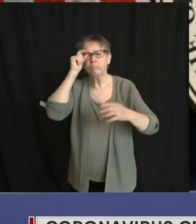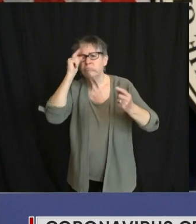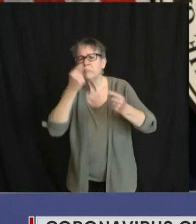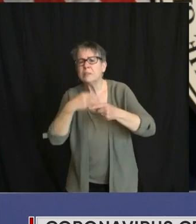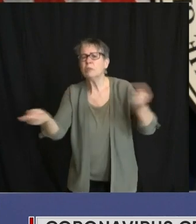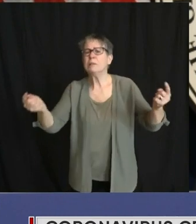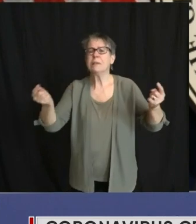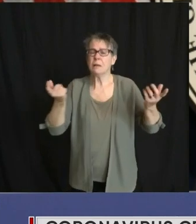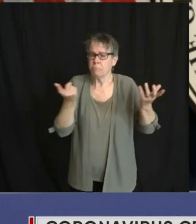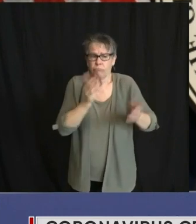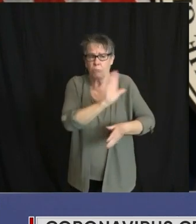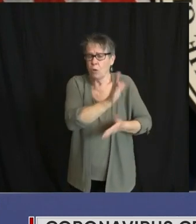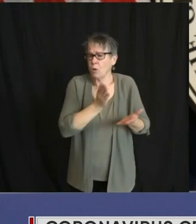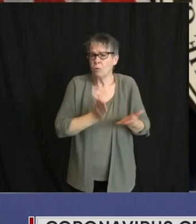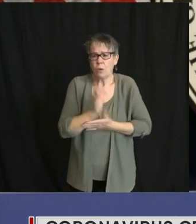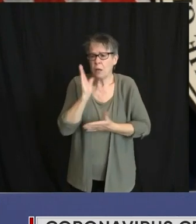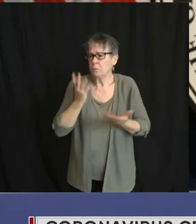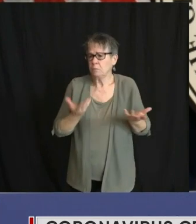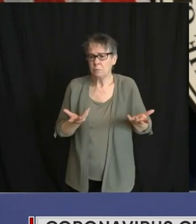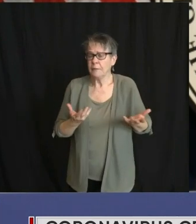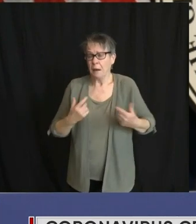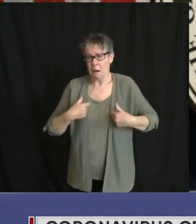PLEASE DON'T CLAIM THAT WE ARE